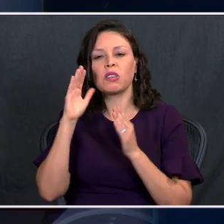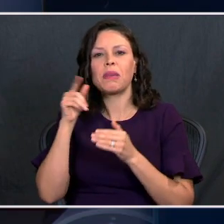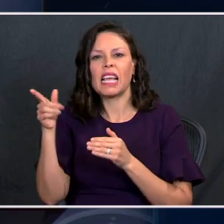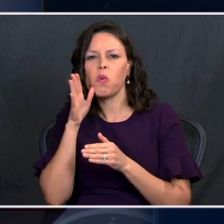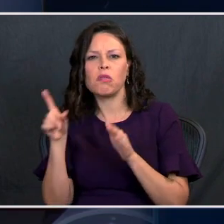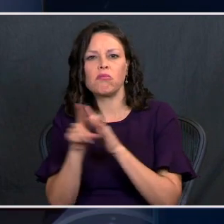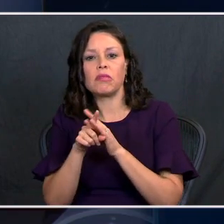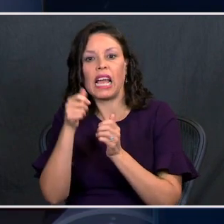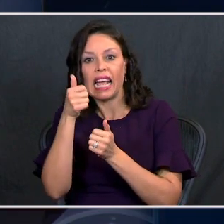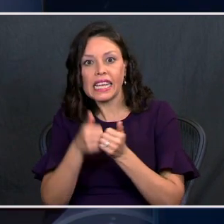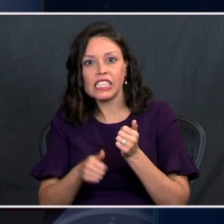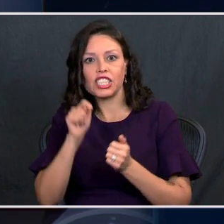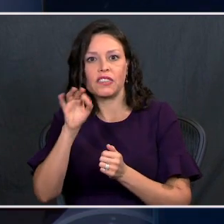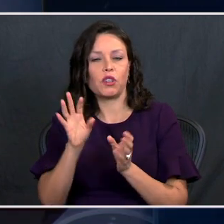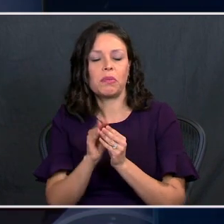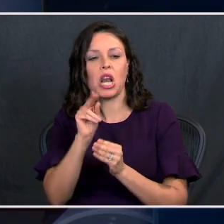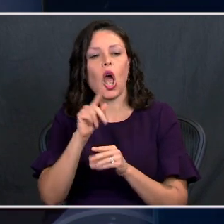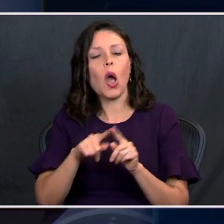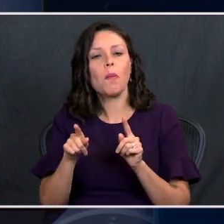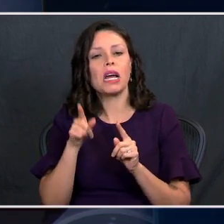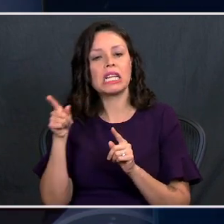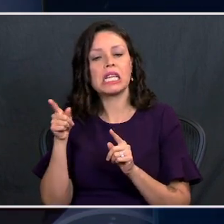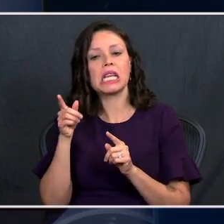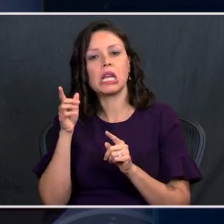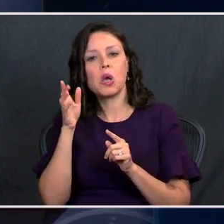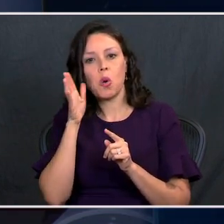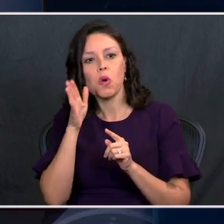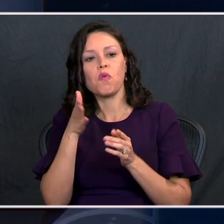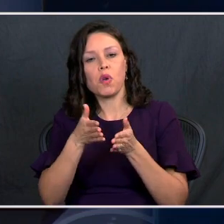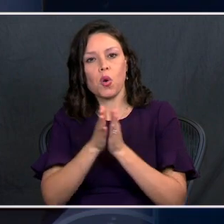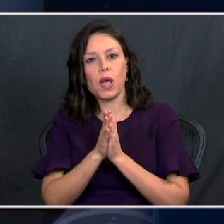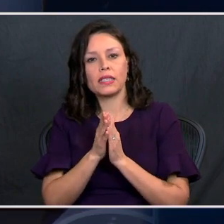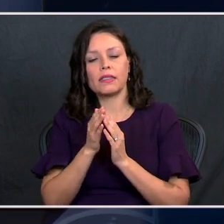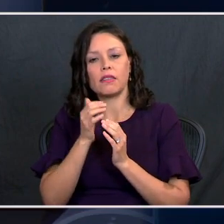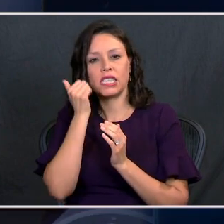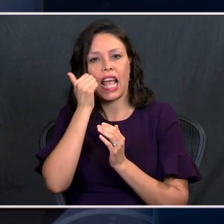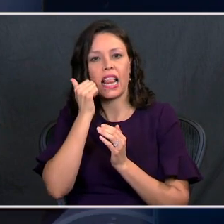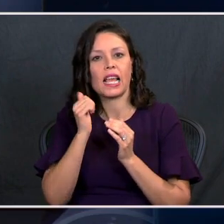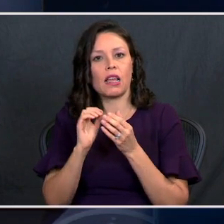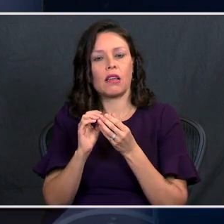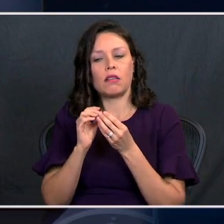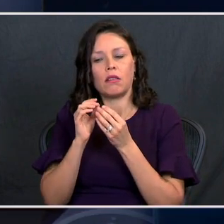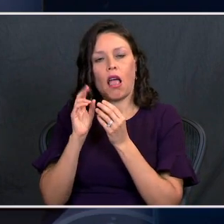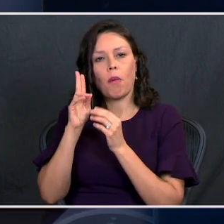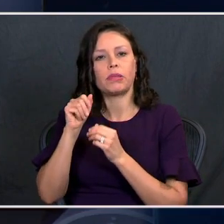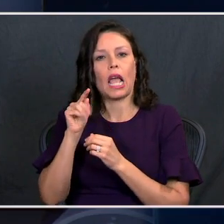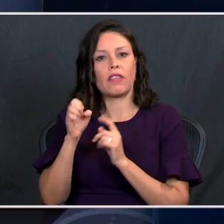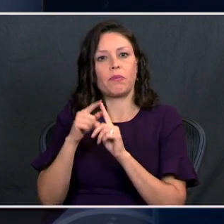every task force meeting -- no -- but he expects and requests regular briefings from the team, and I expect he'll get them.